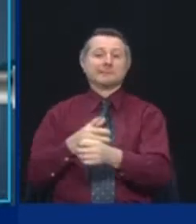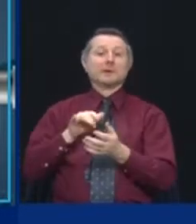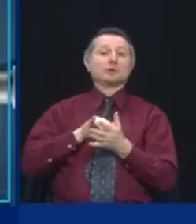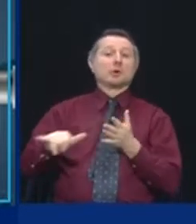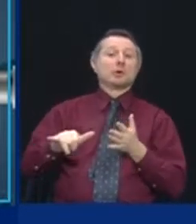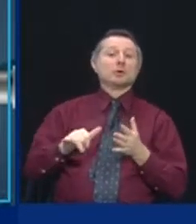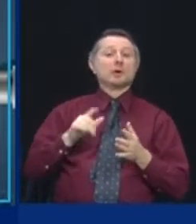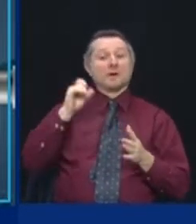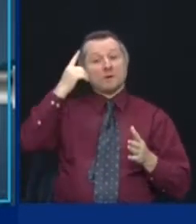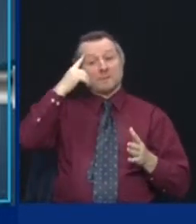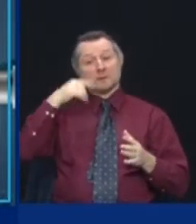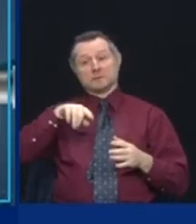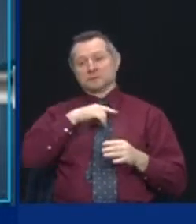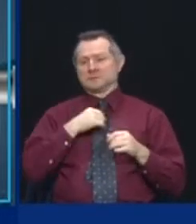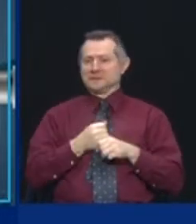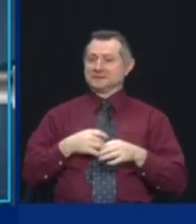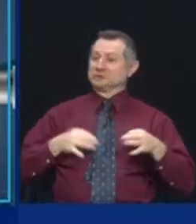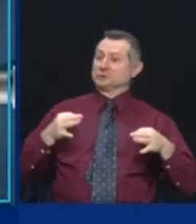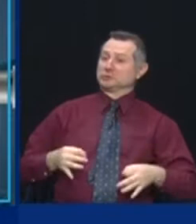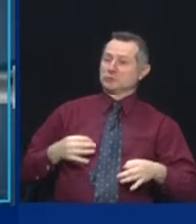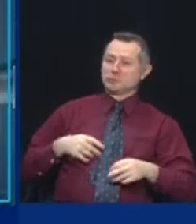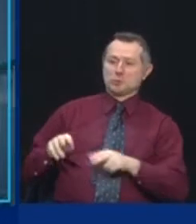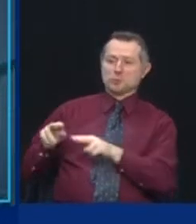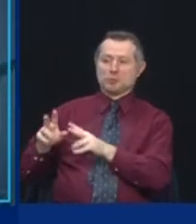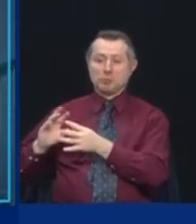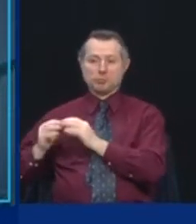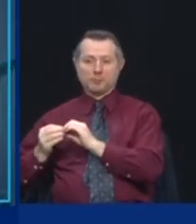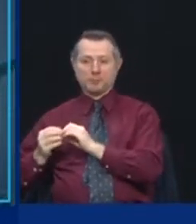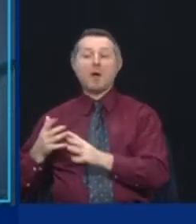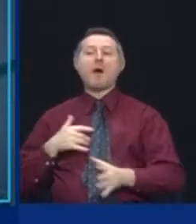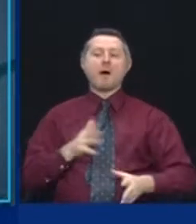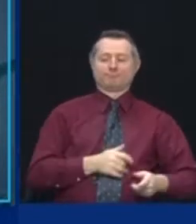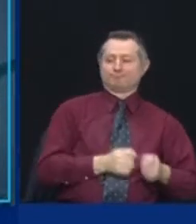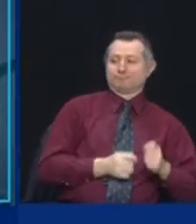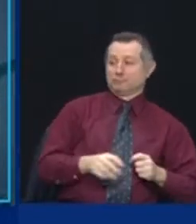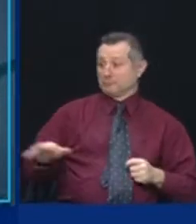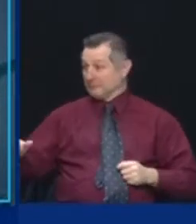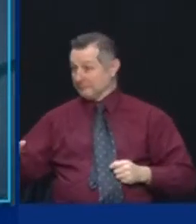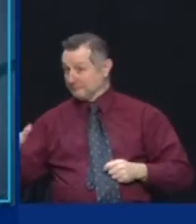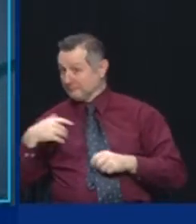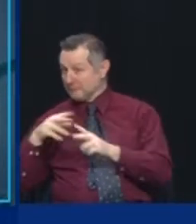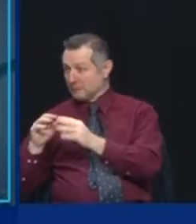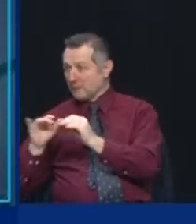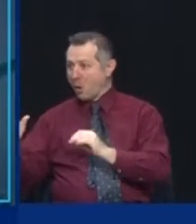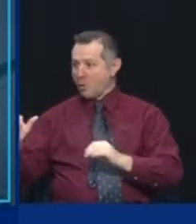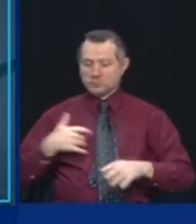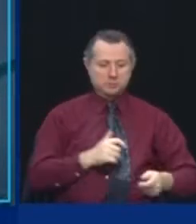AND THEN YOU ADJUST. WE MAKE A DECISION, WE ADJUST. BUT THEN WE WATCH WHAT HAPPENS